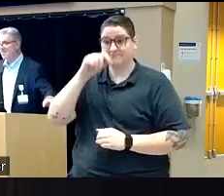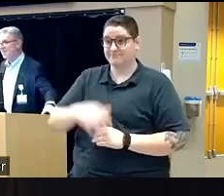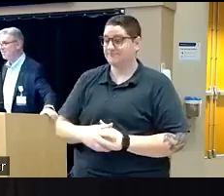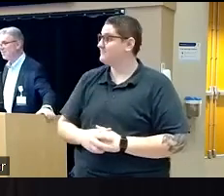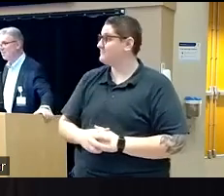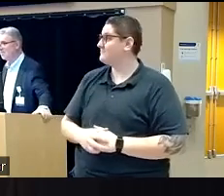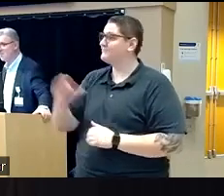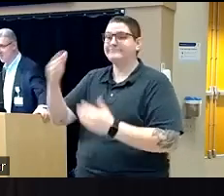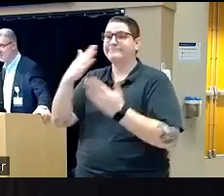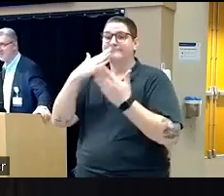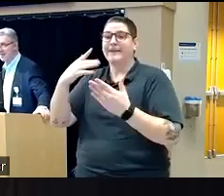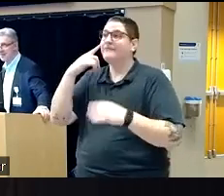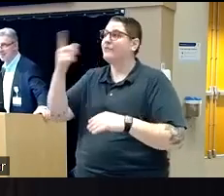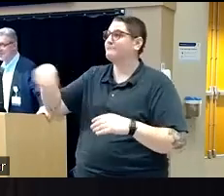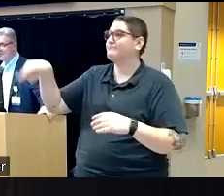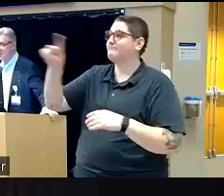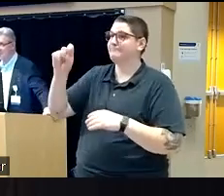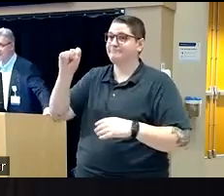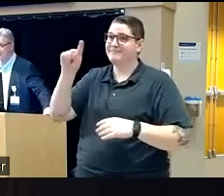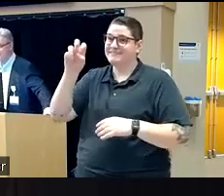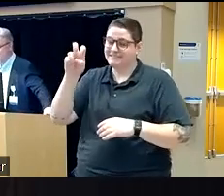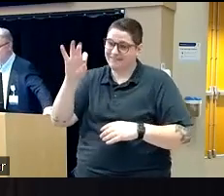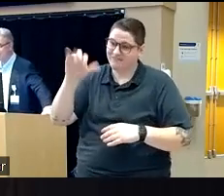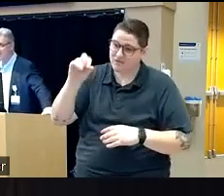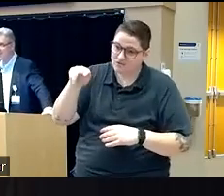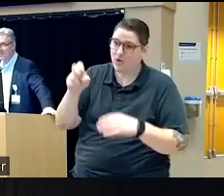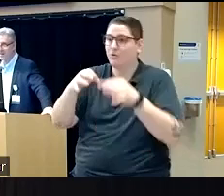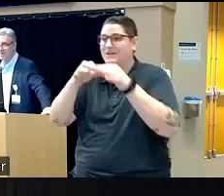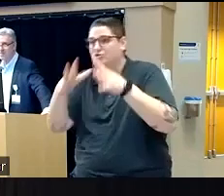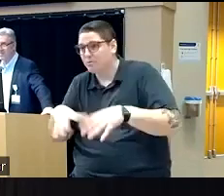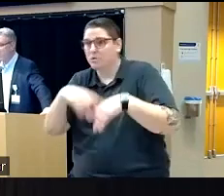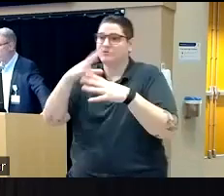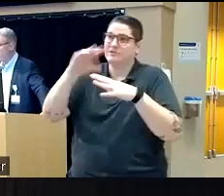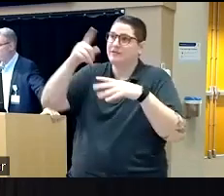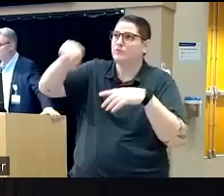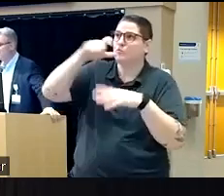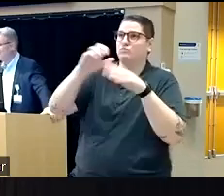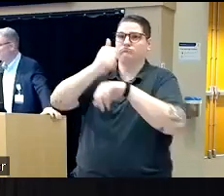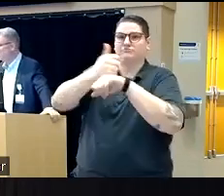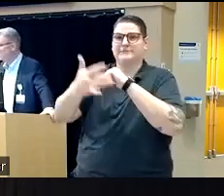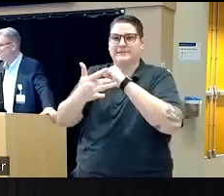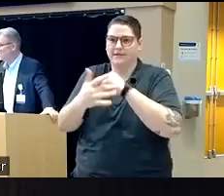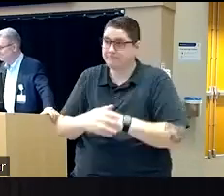and thanks for all folks Steve fasone company interpreters and all that were involved here so have a good day folks